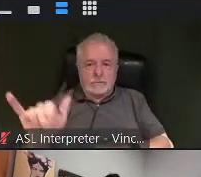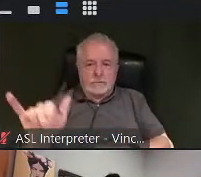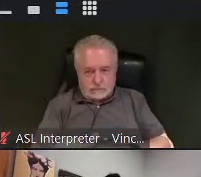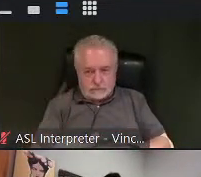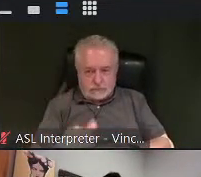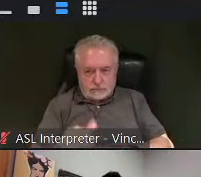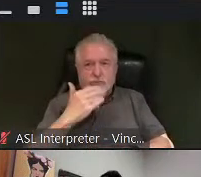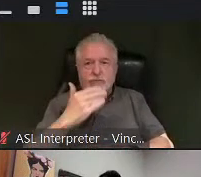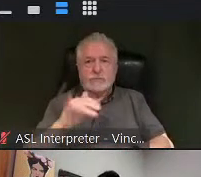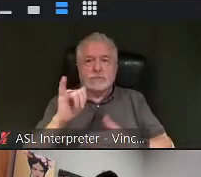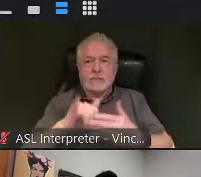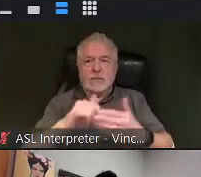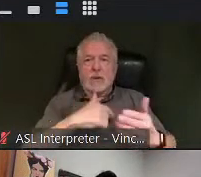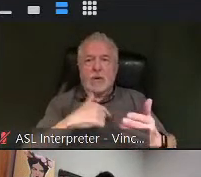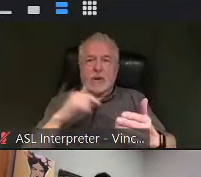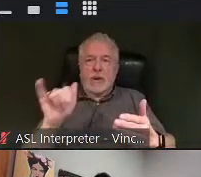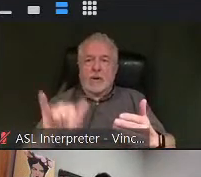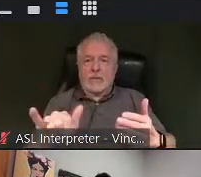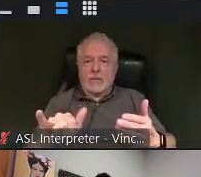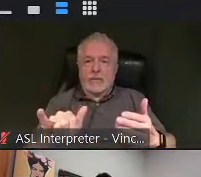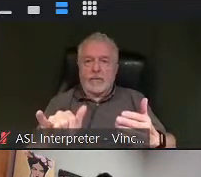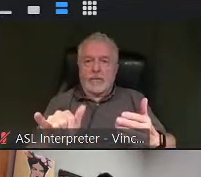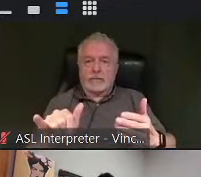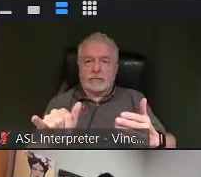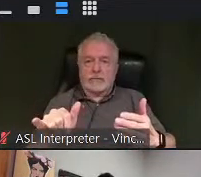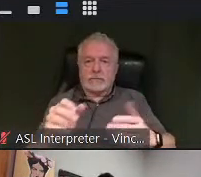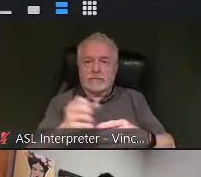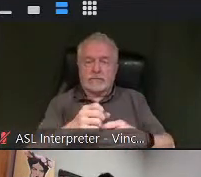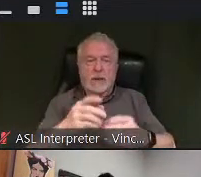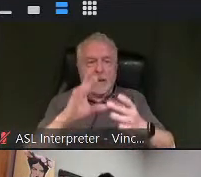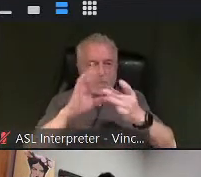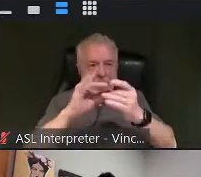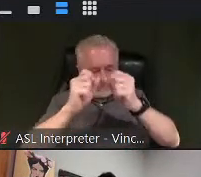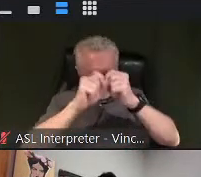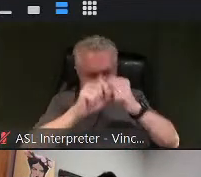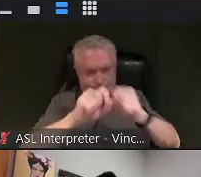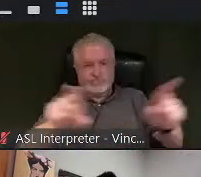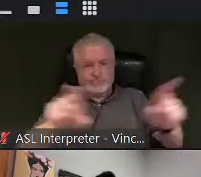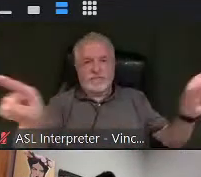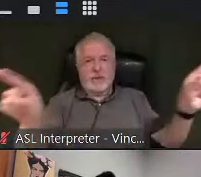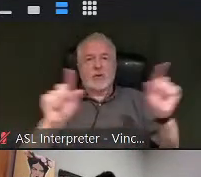good that we can also get a message for the group that's focused